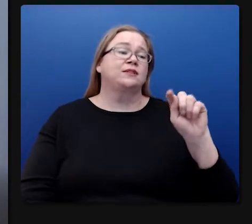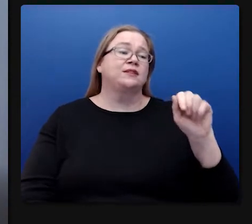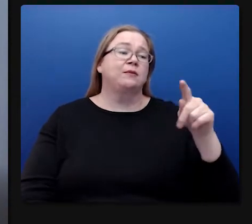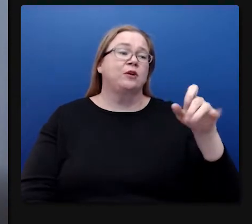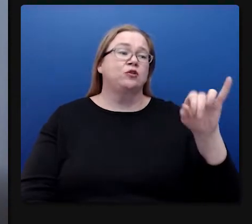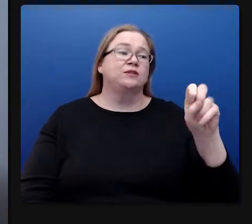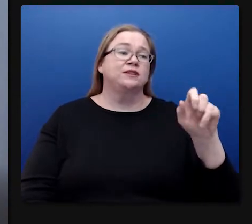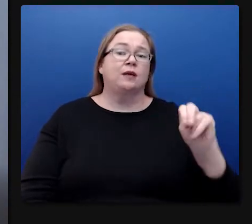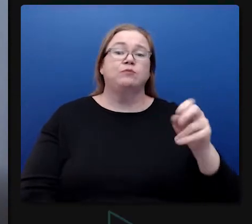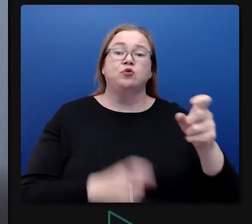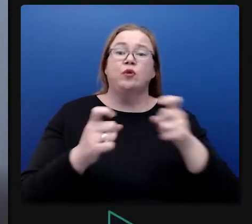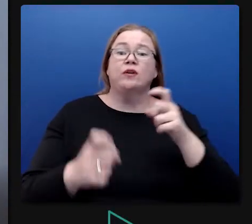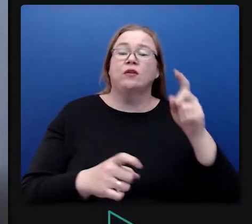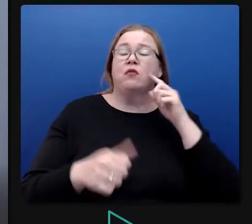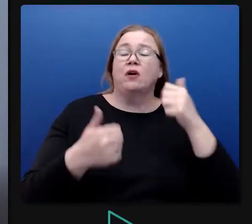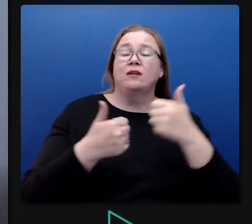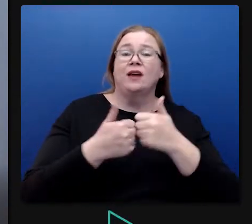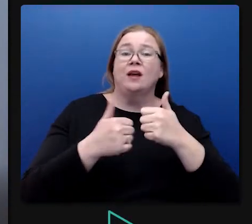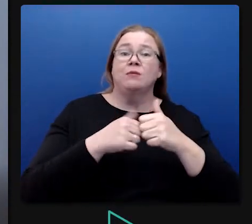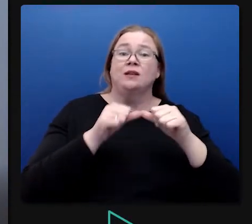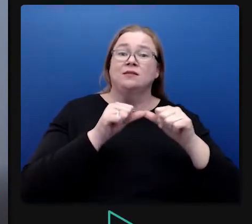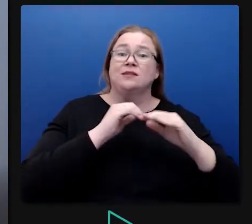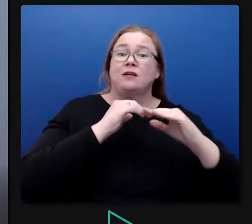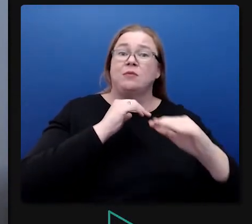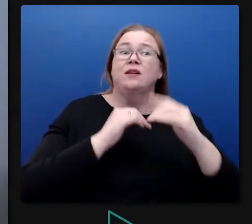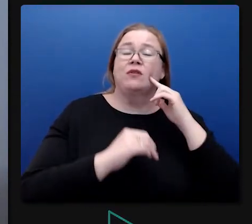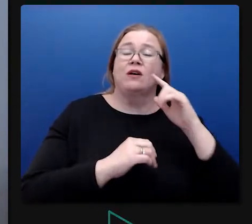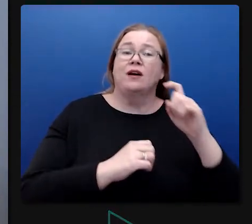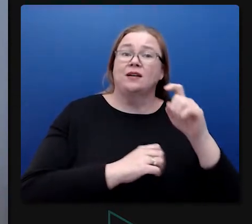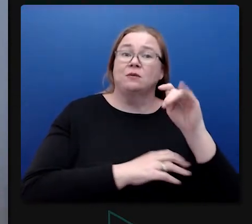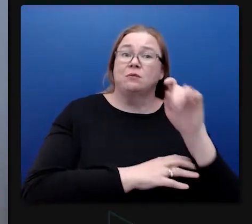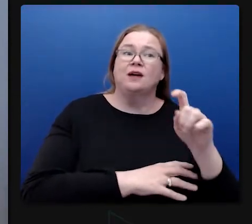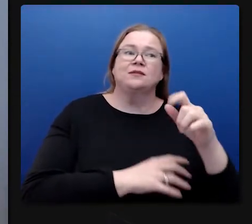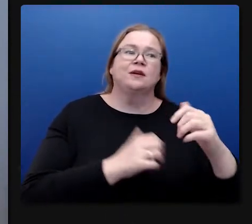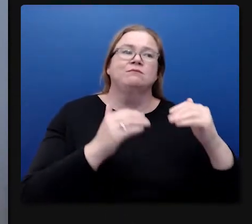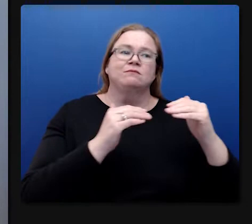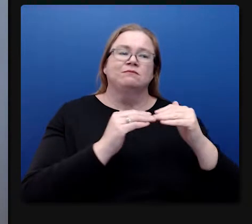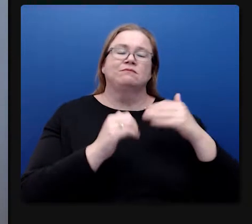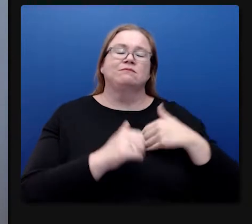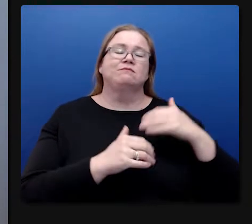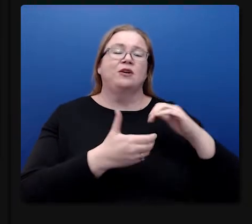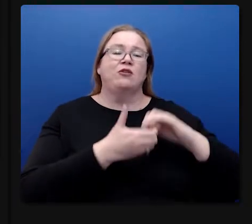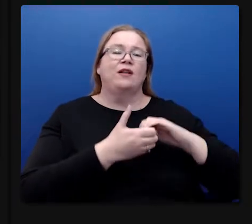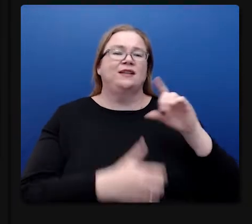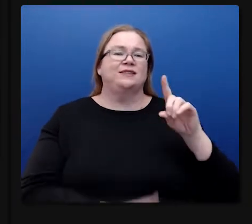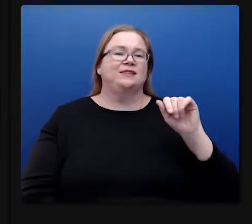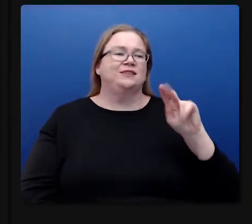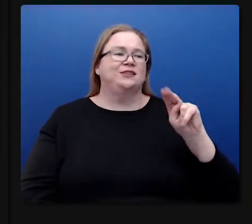I'm director for gaming sustainability at Xbox. and I'm accompanied by my esteemed colleague, Dan Jacobs,